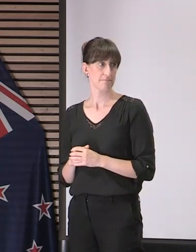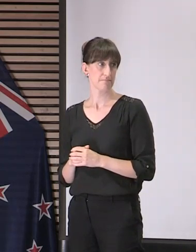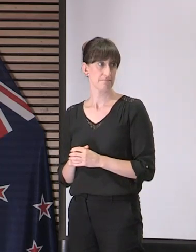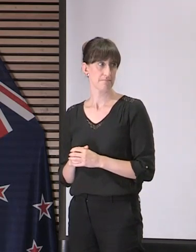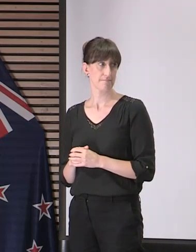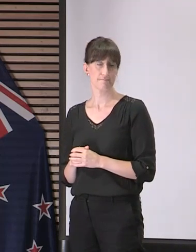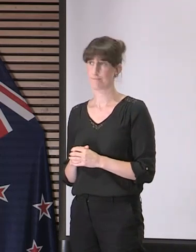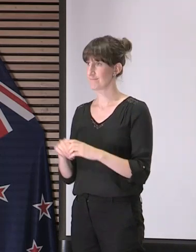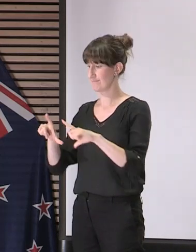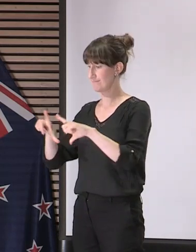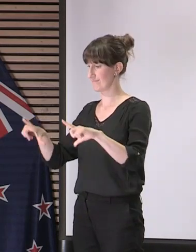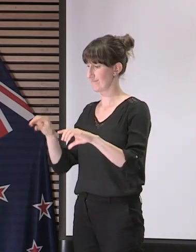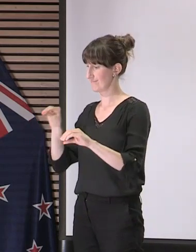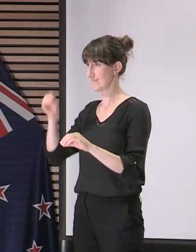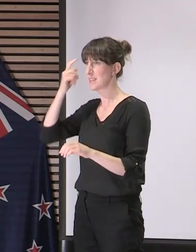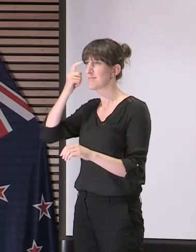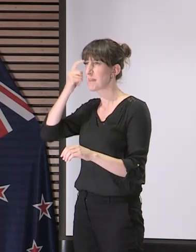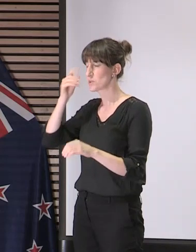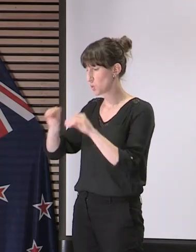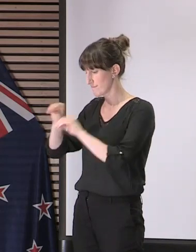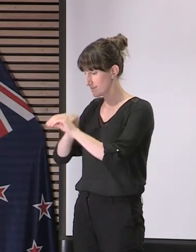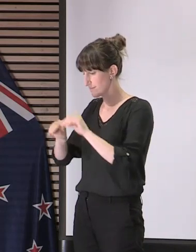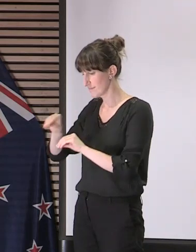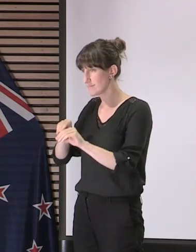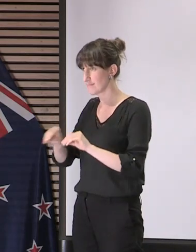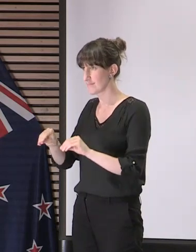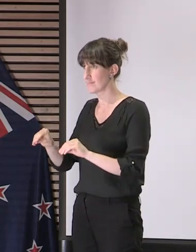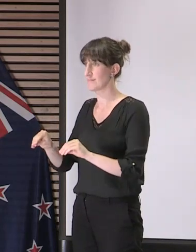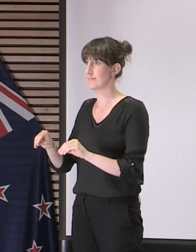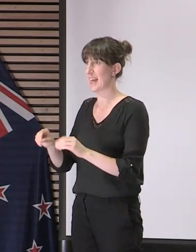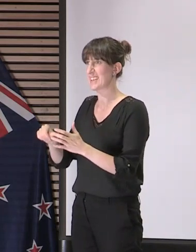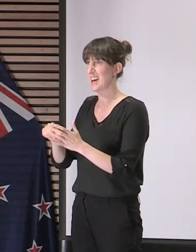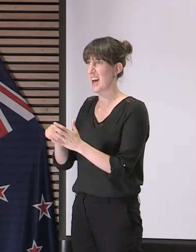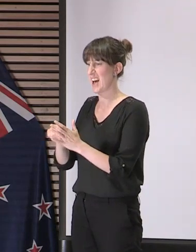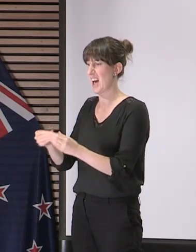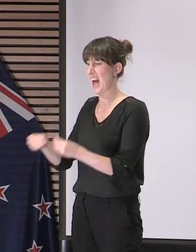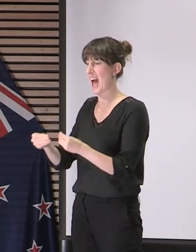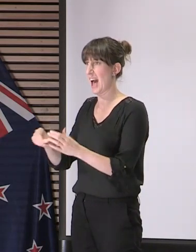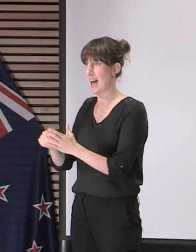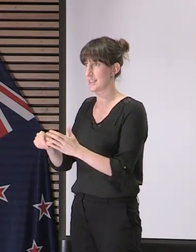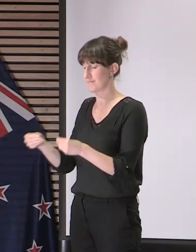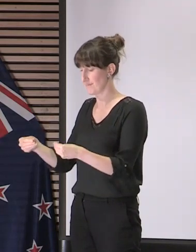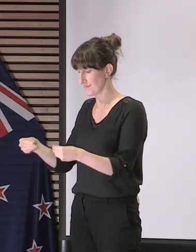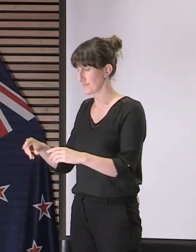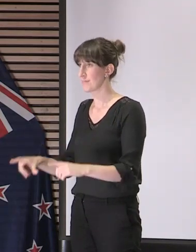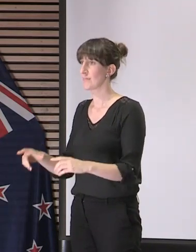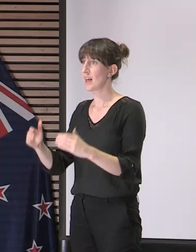includes a whole lot of activities, and this case,